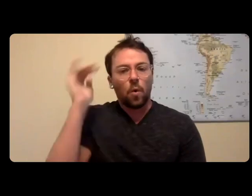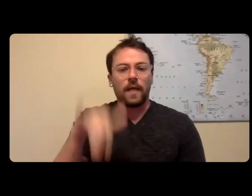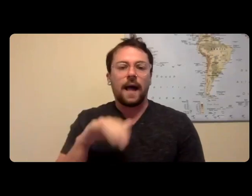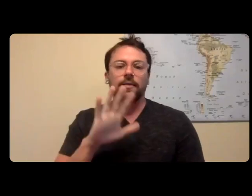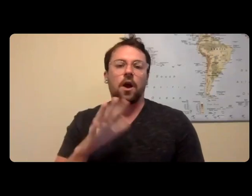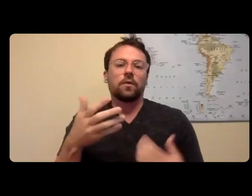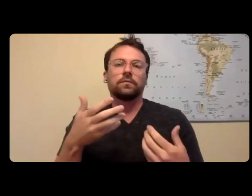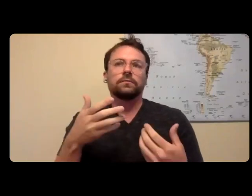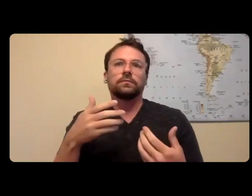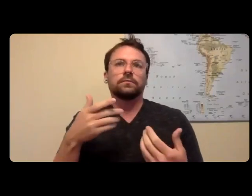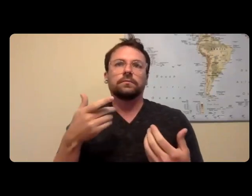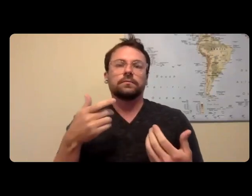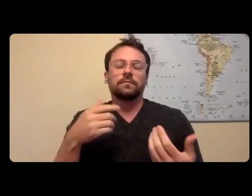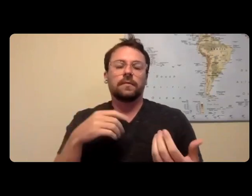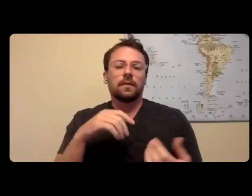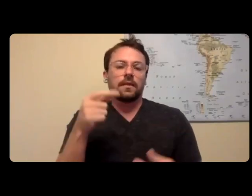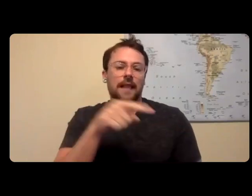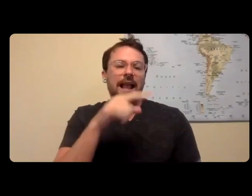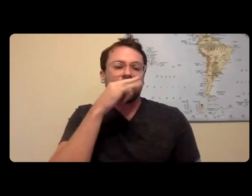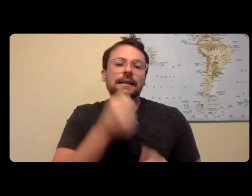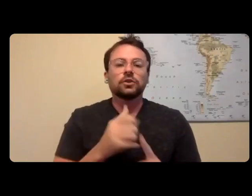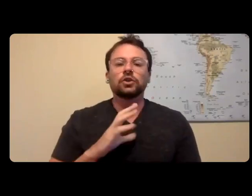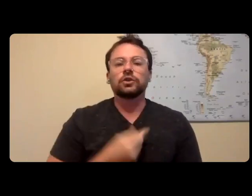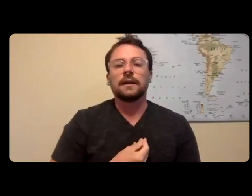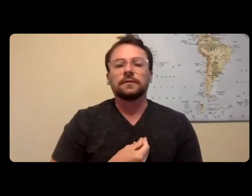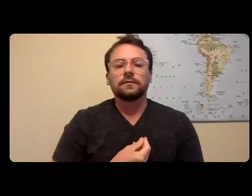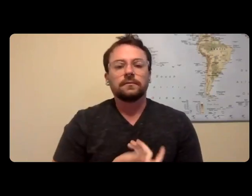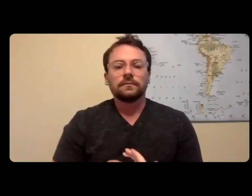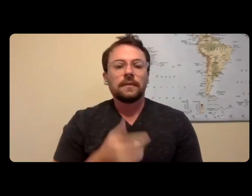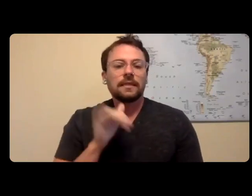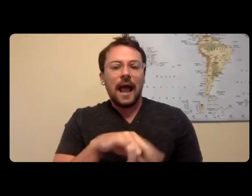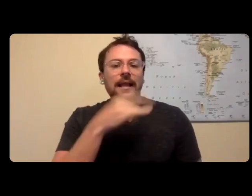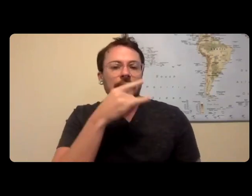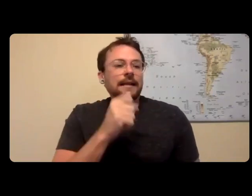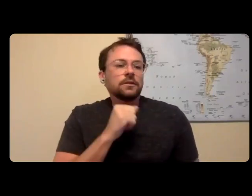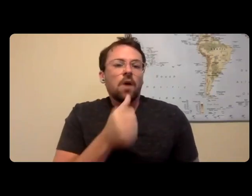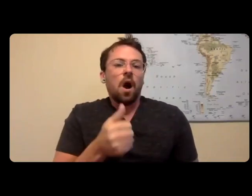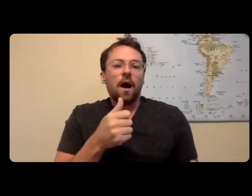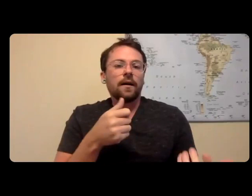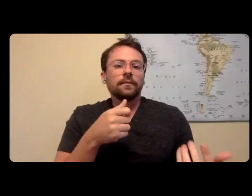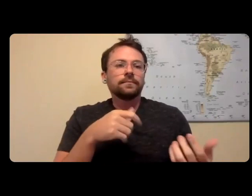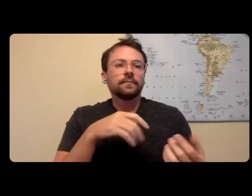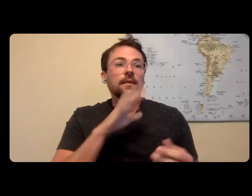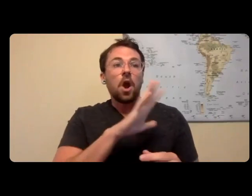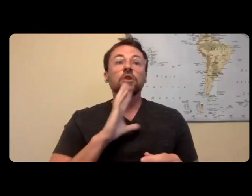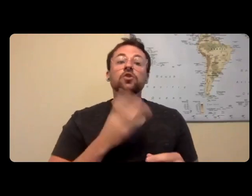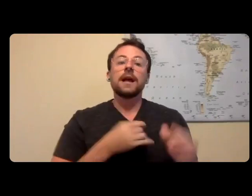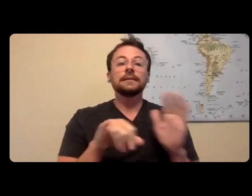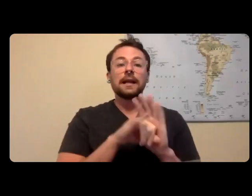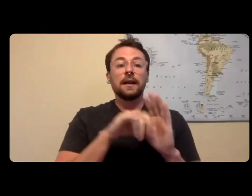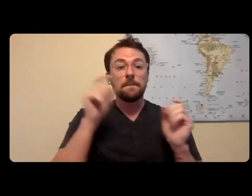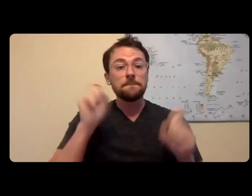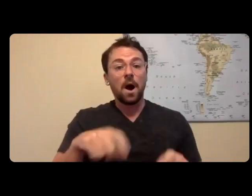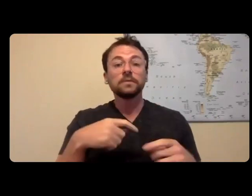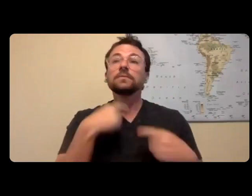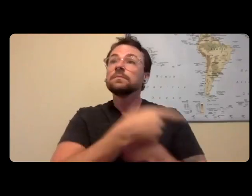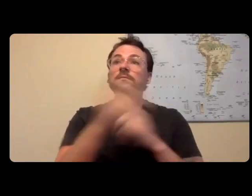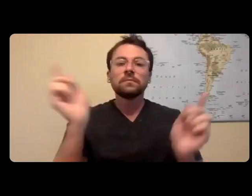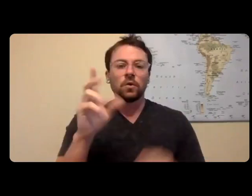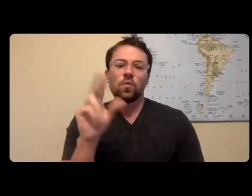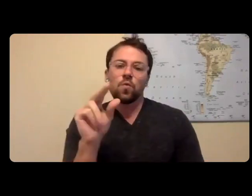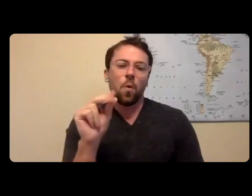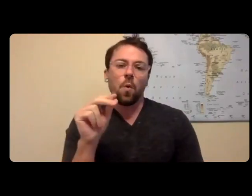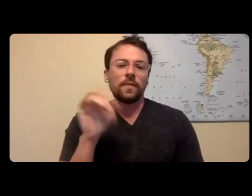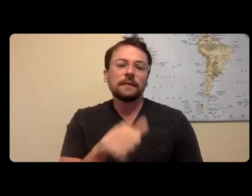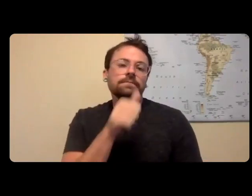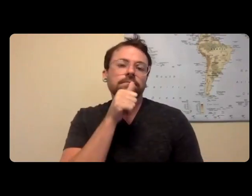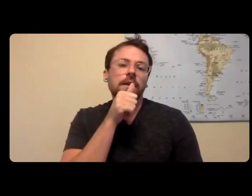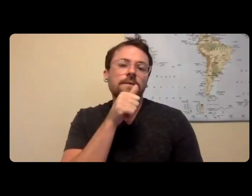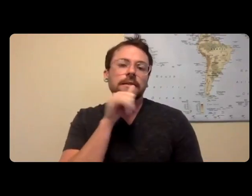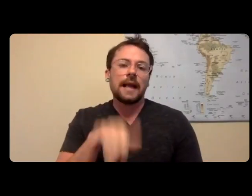same dorm as their child, that there may be the possibility of unexpected pregnancy happening,